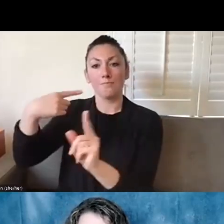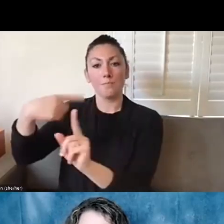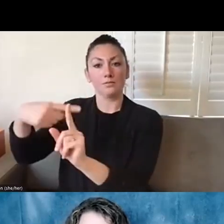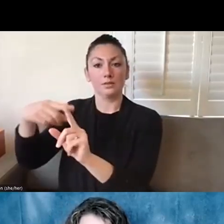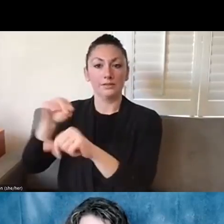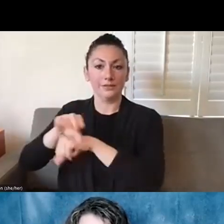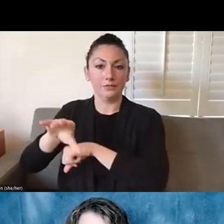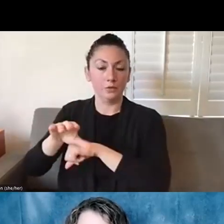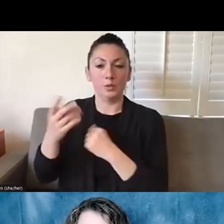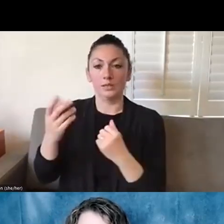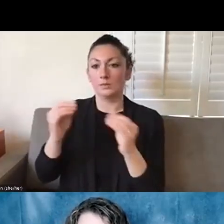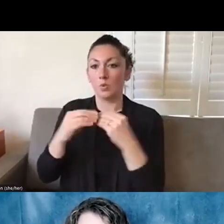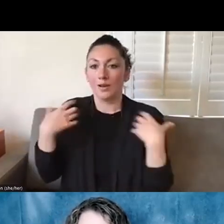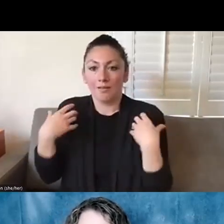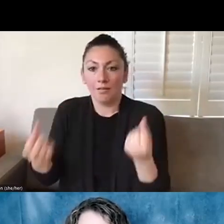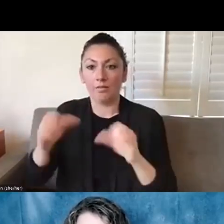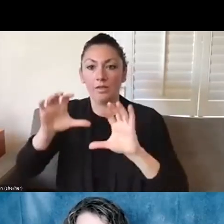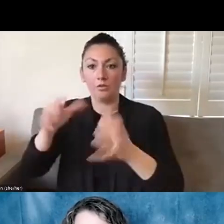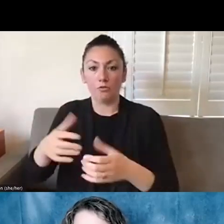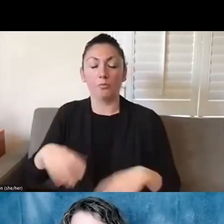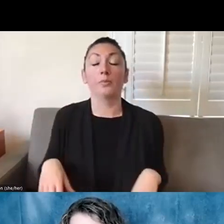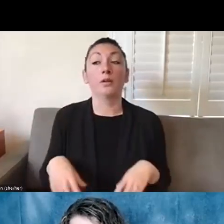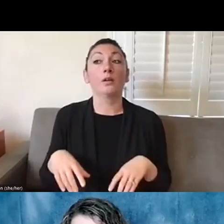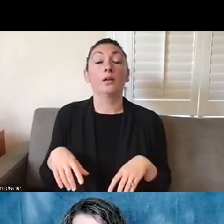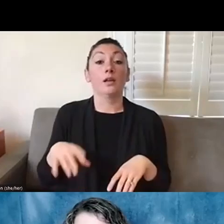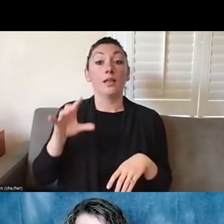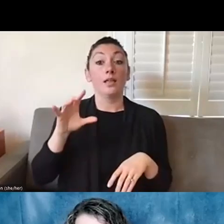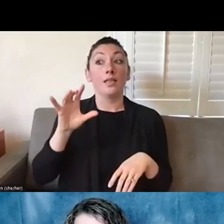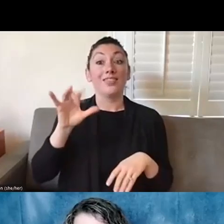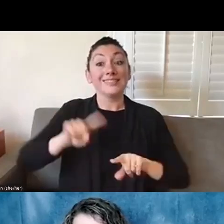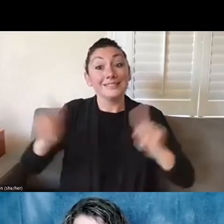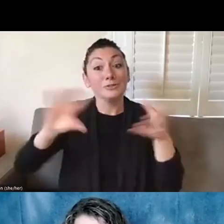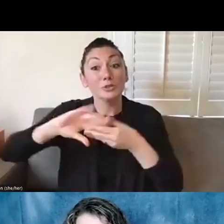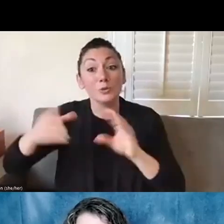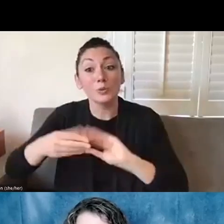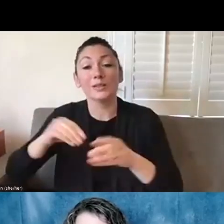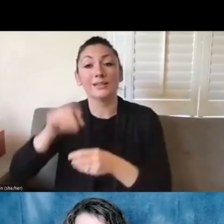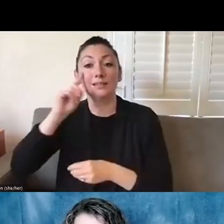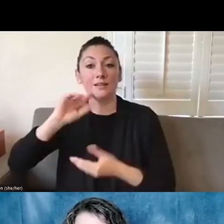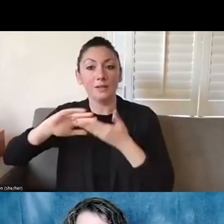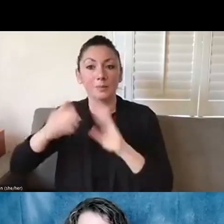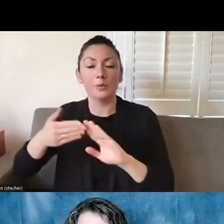friends or people who are more positive influence, who are a healthier group of people to be around.